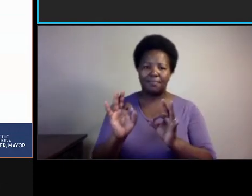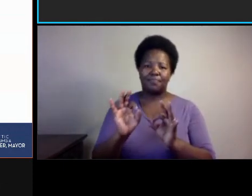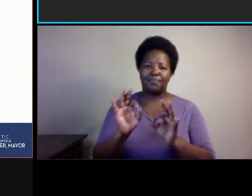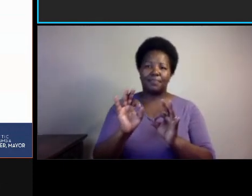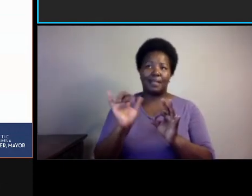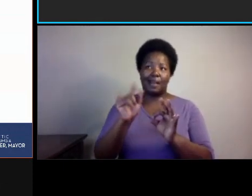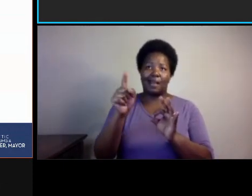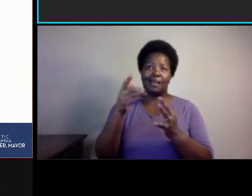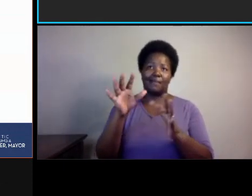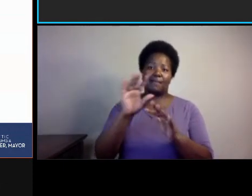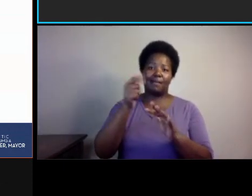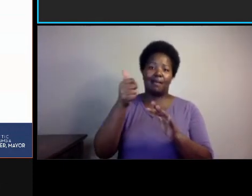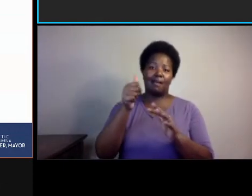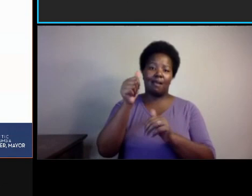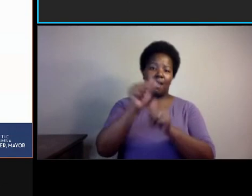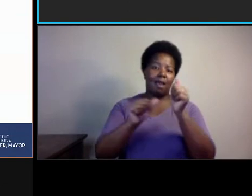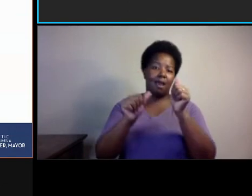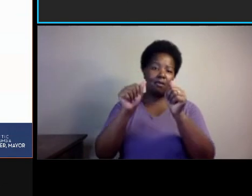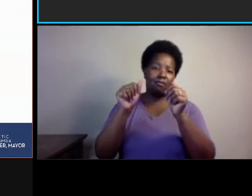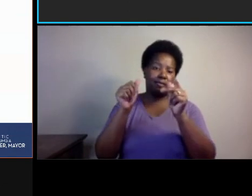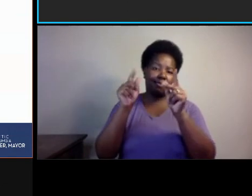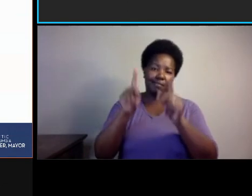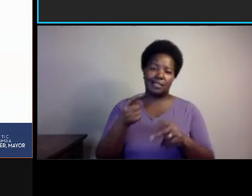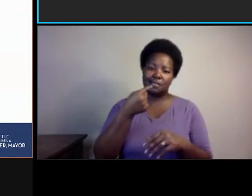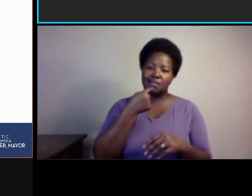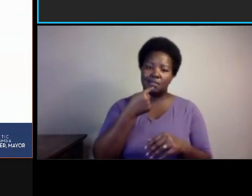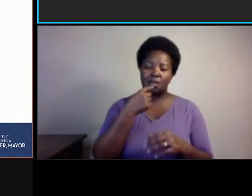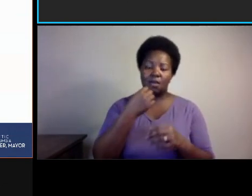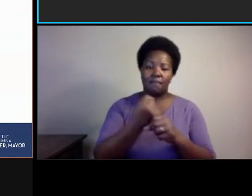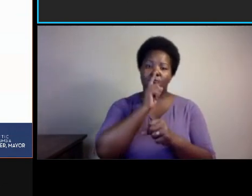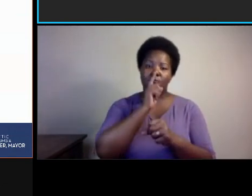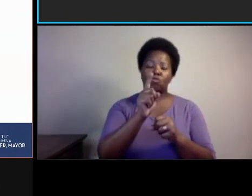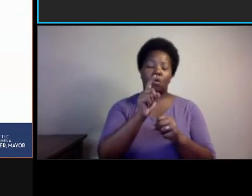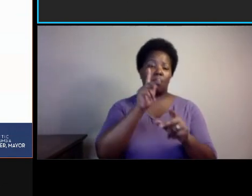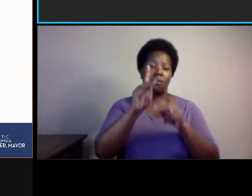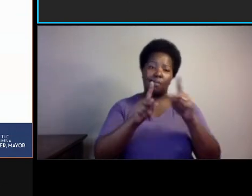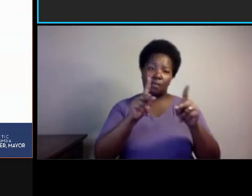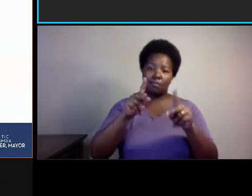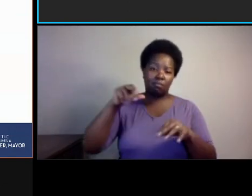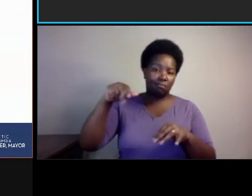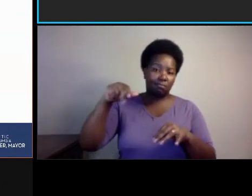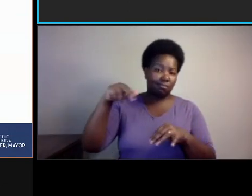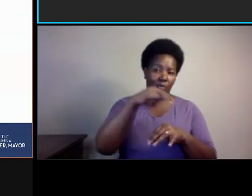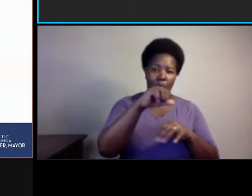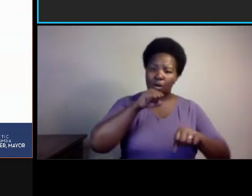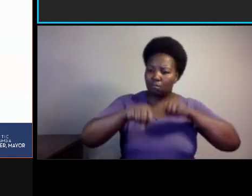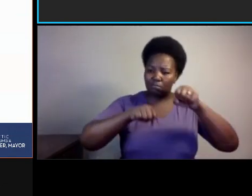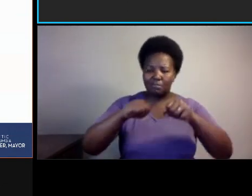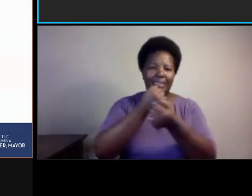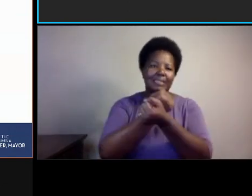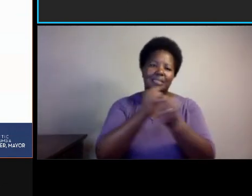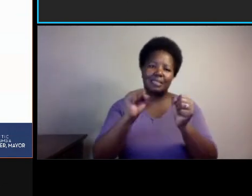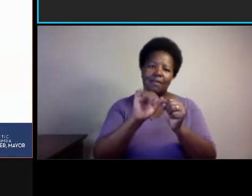to improve the safety and mobility of pedestrian bikes and vehicles throughout this intersection